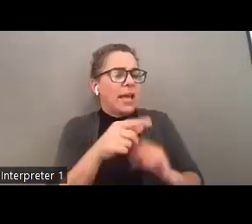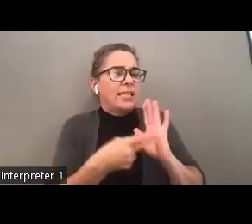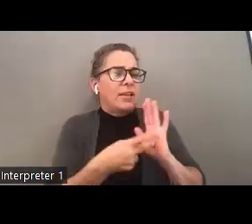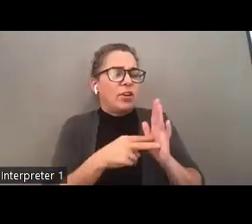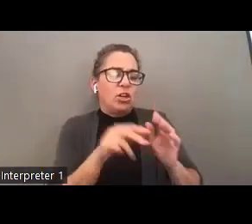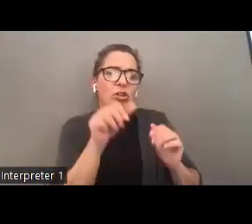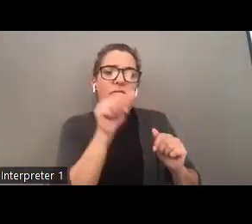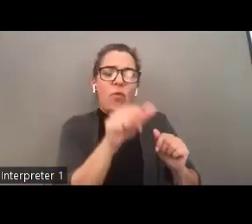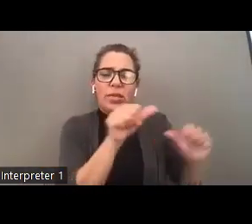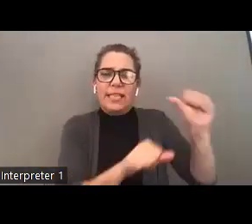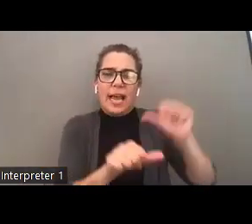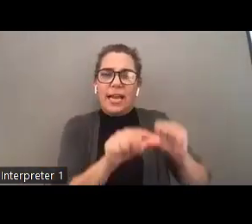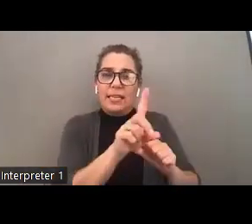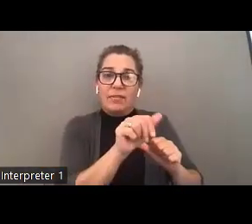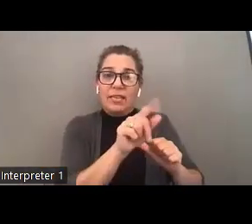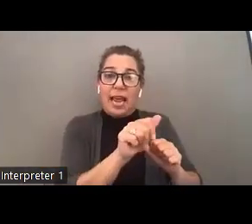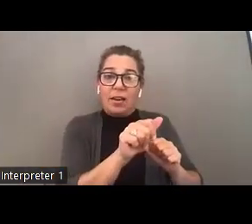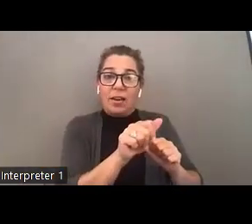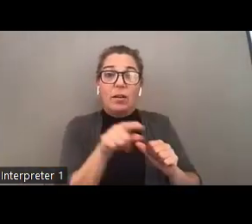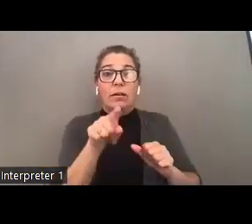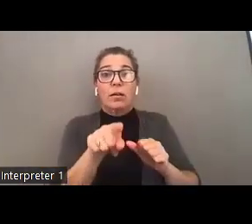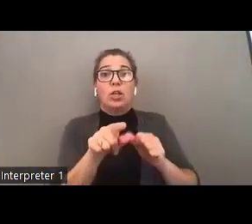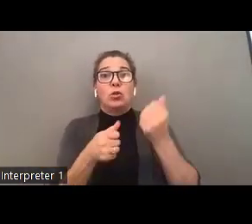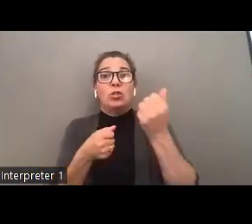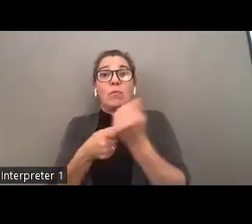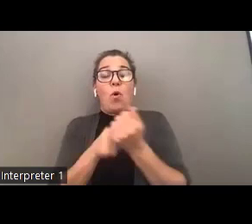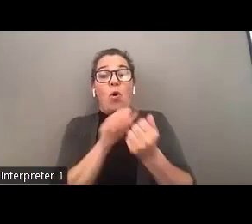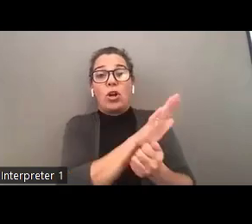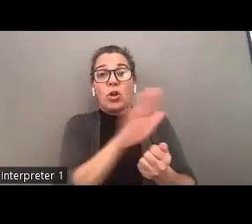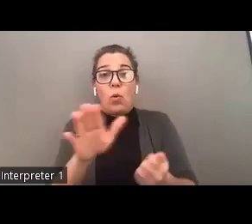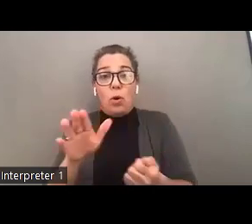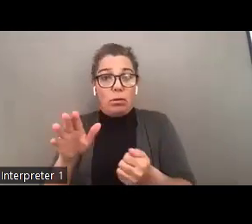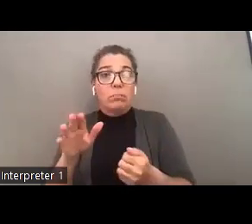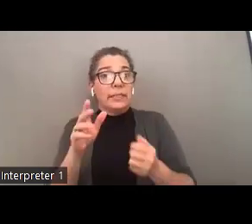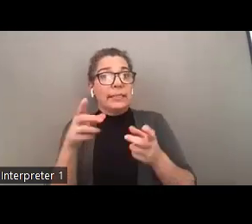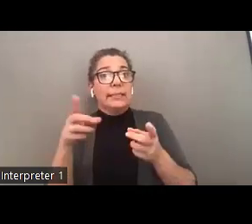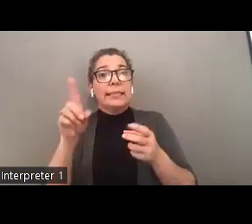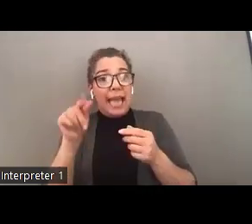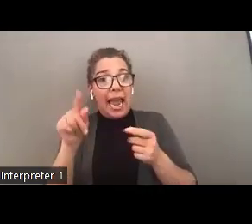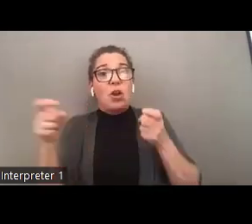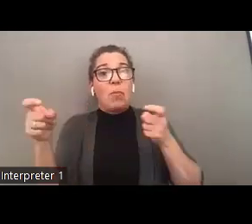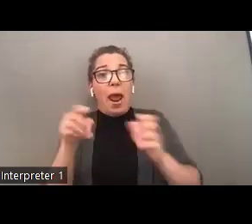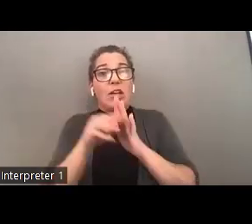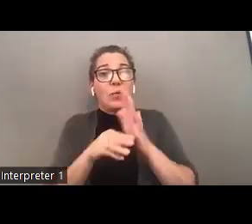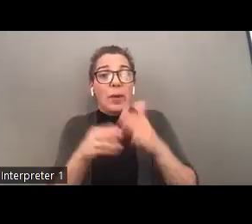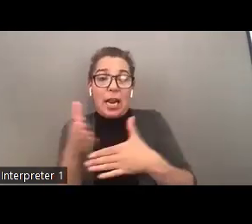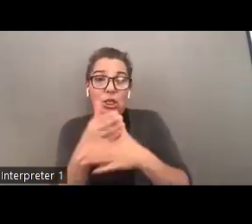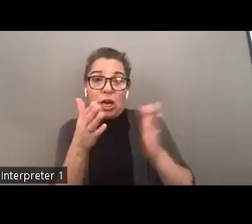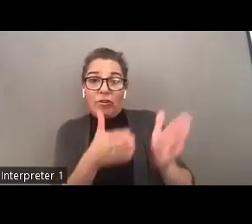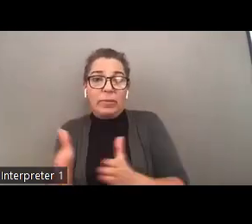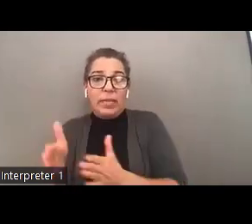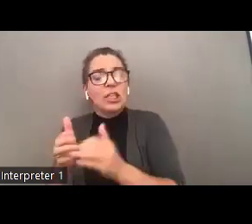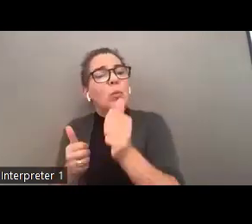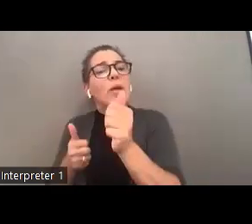To support investigators developing data management and sharing plans, we have updated the instructions for completing DMS plans